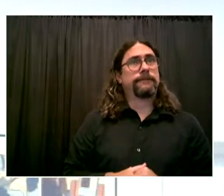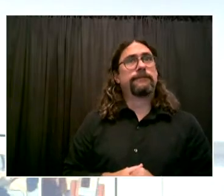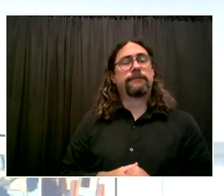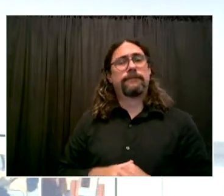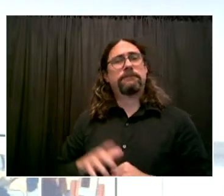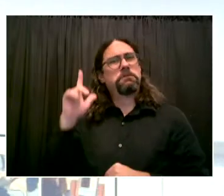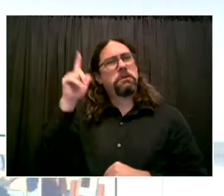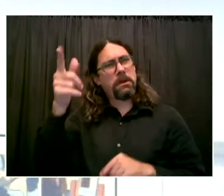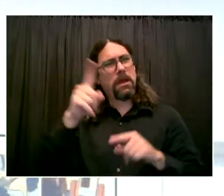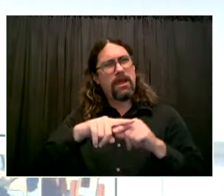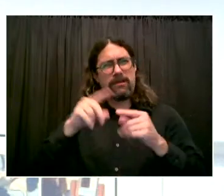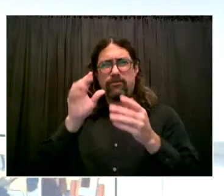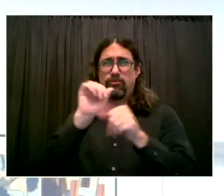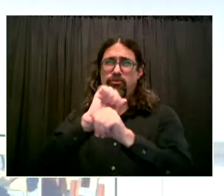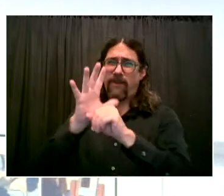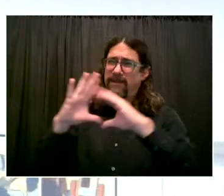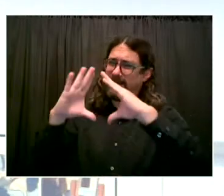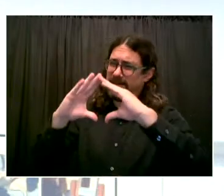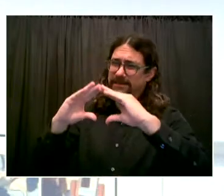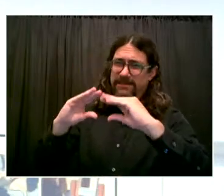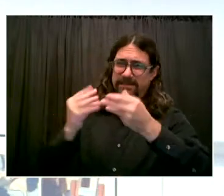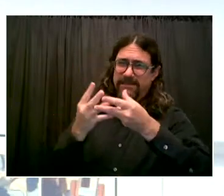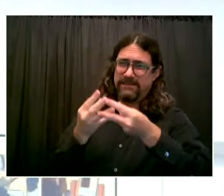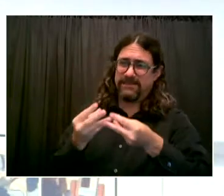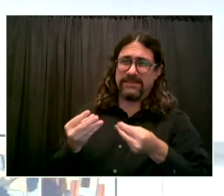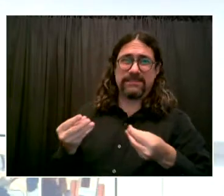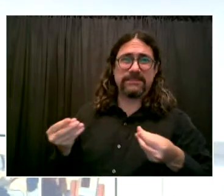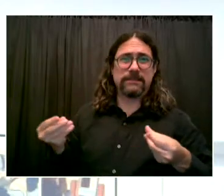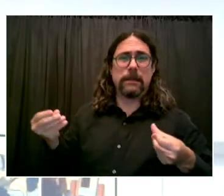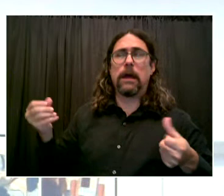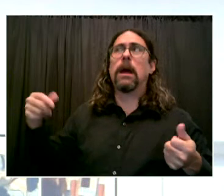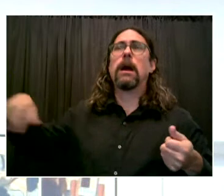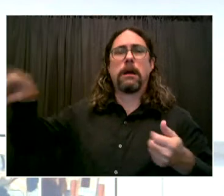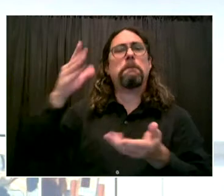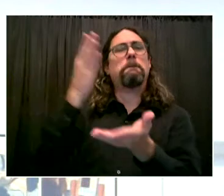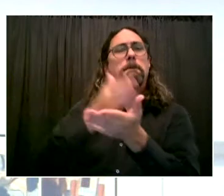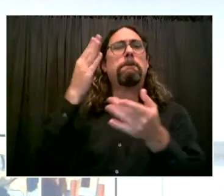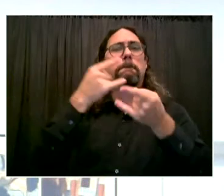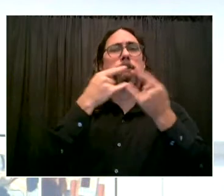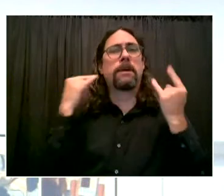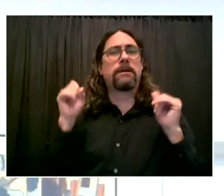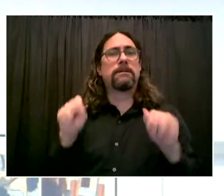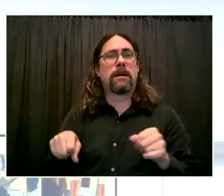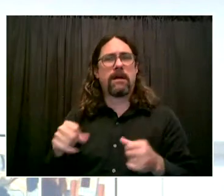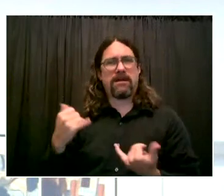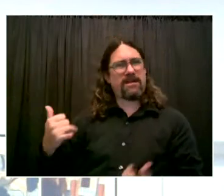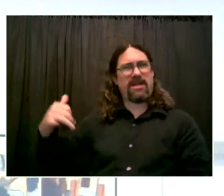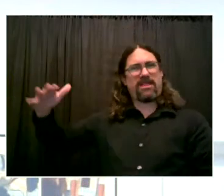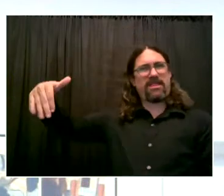THING WE HAVE TO A KNOCKOUT PUNCH AND SO WE HAVE TO USE ALL THE TOOLS IN OUR ARMAMENT BUT WE